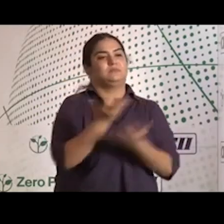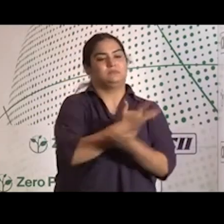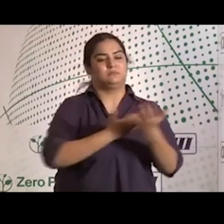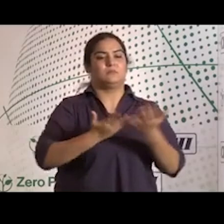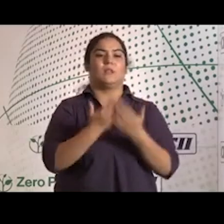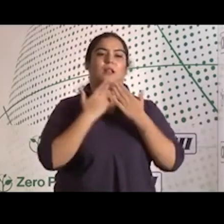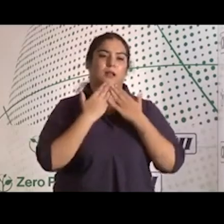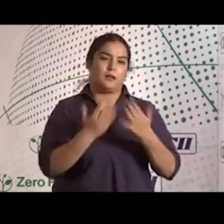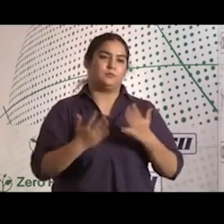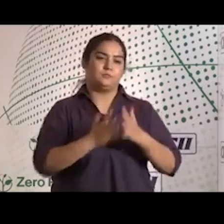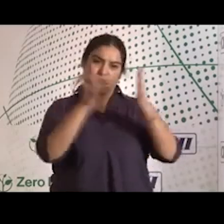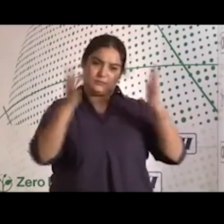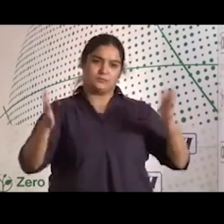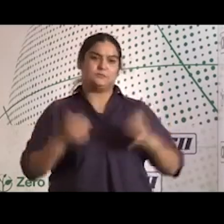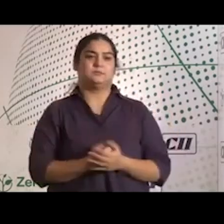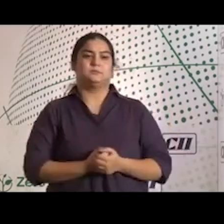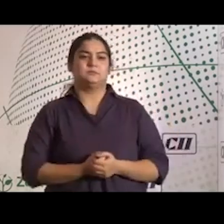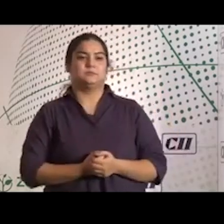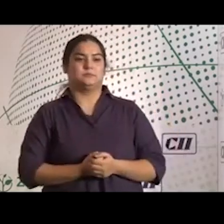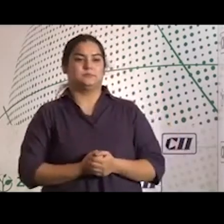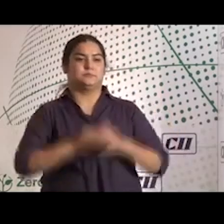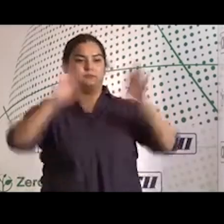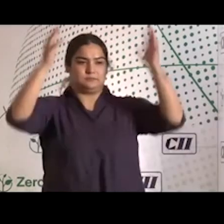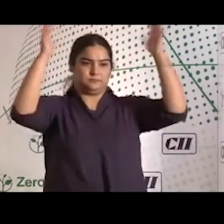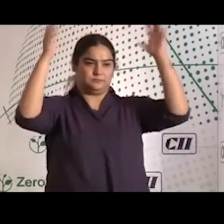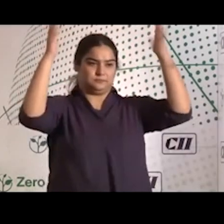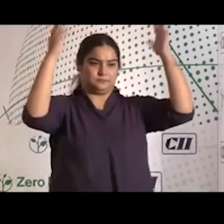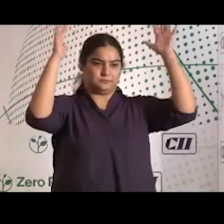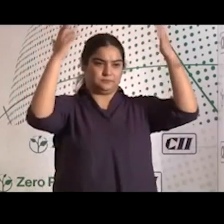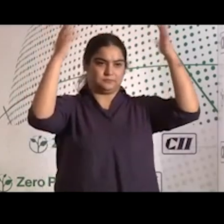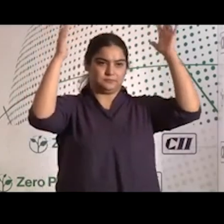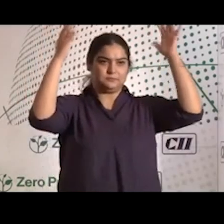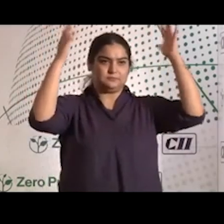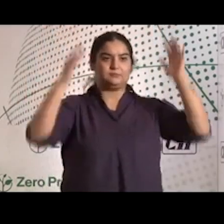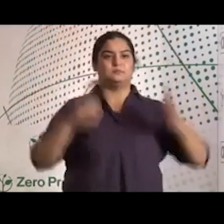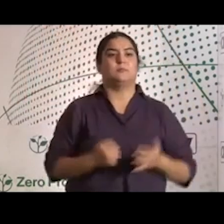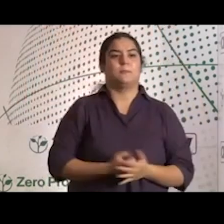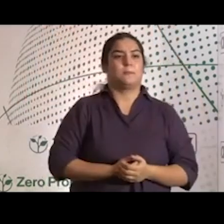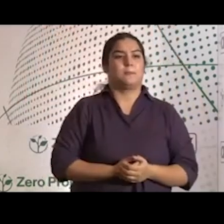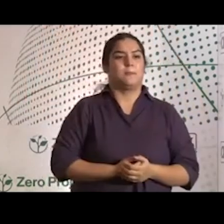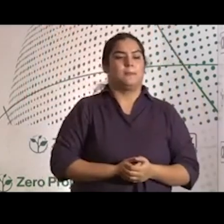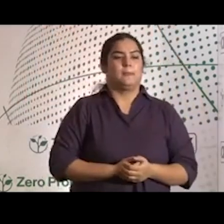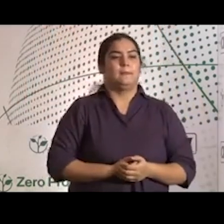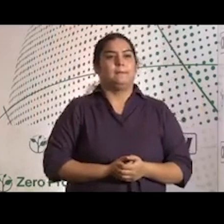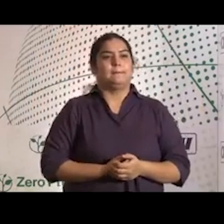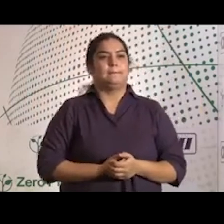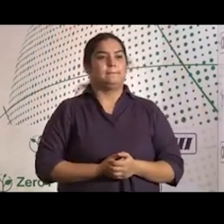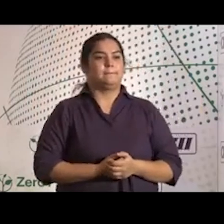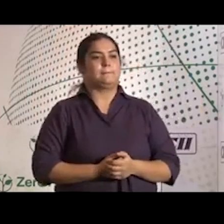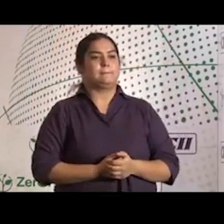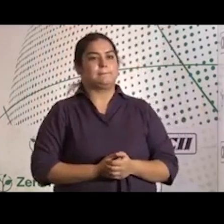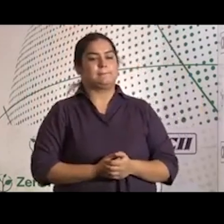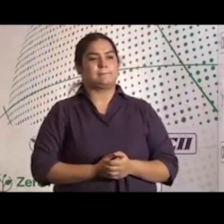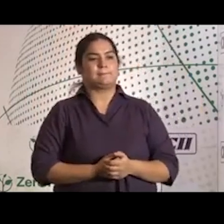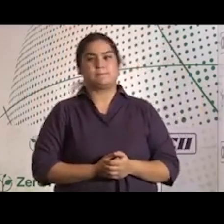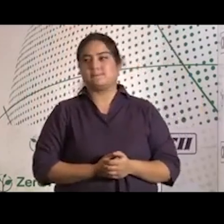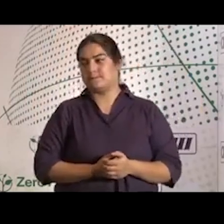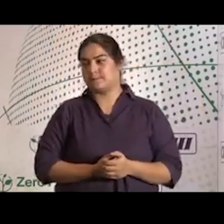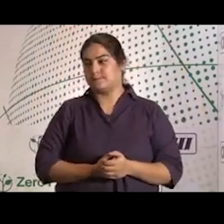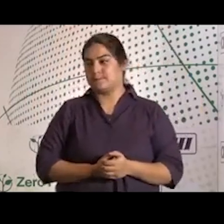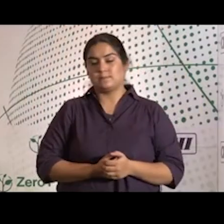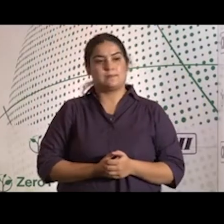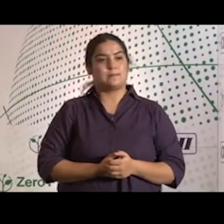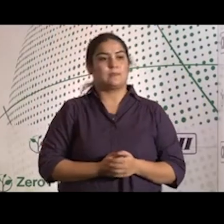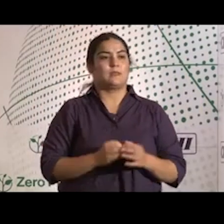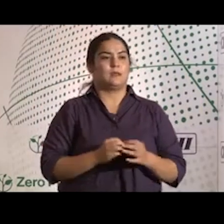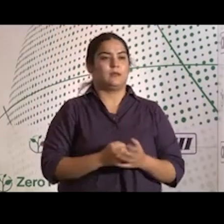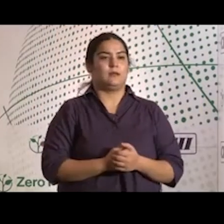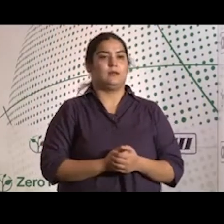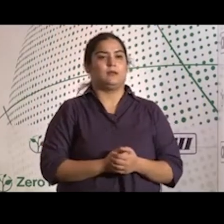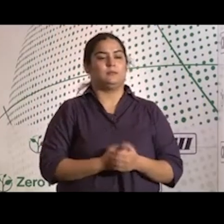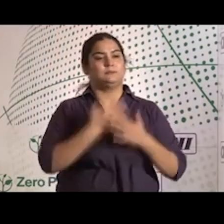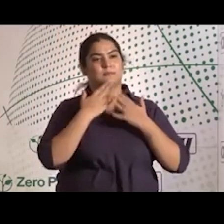Thank you so much.